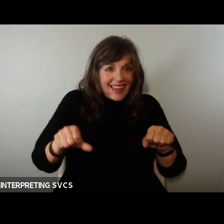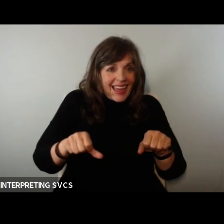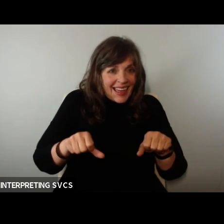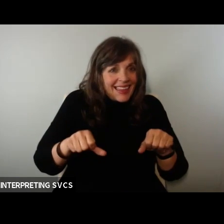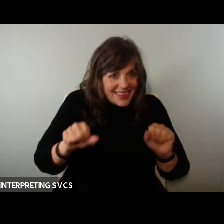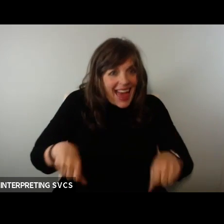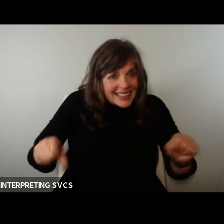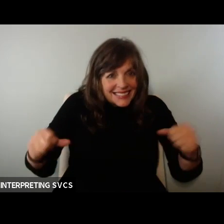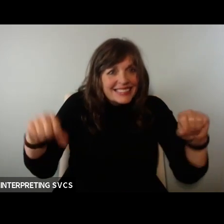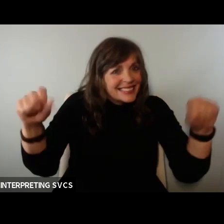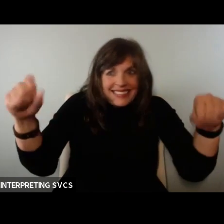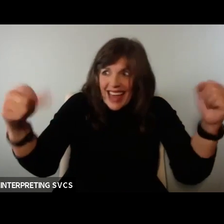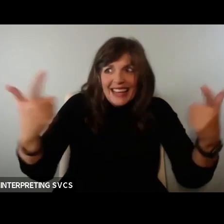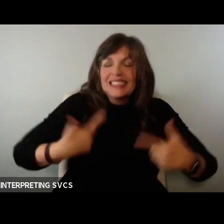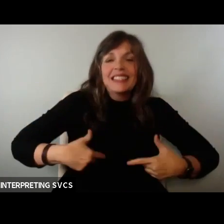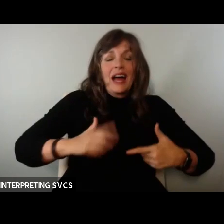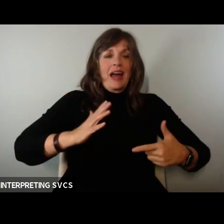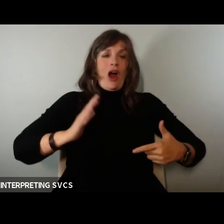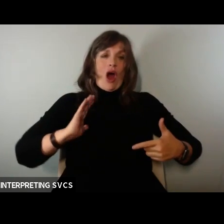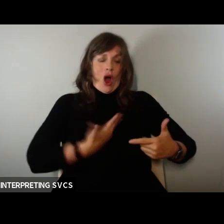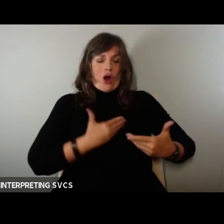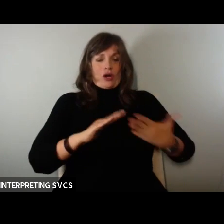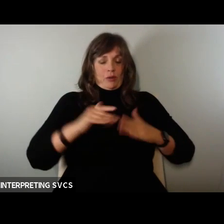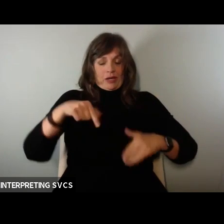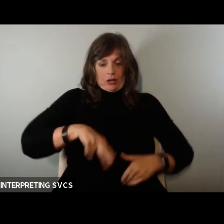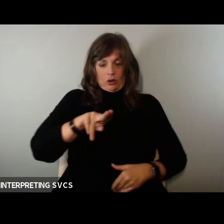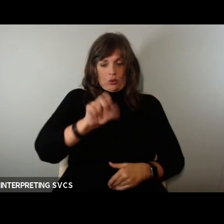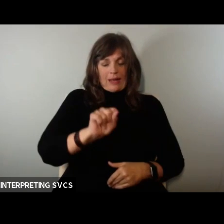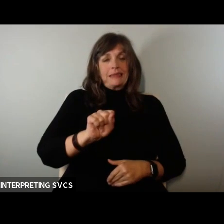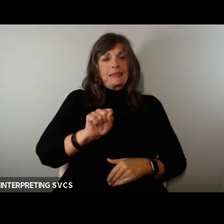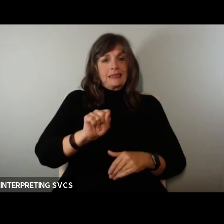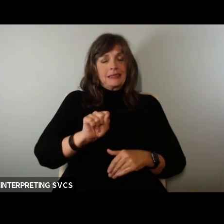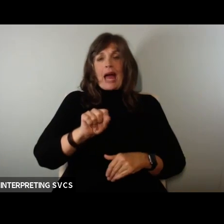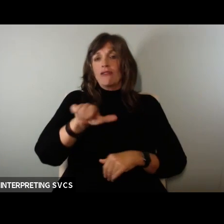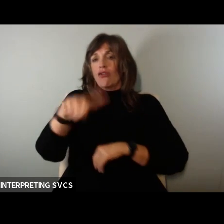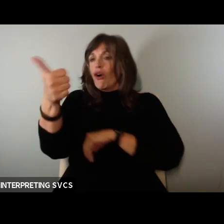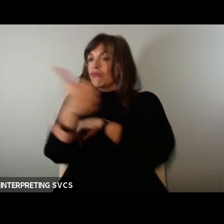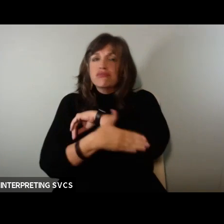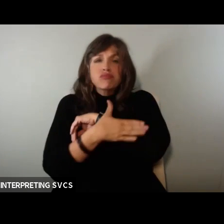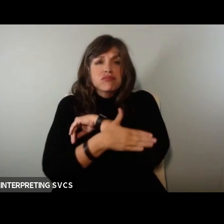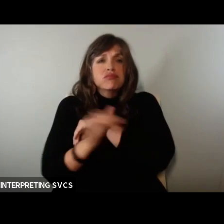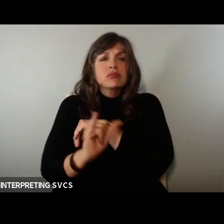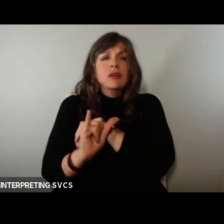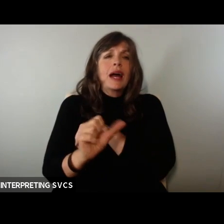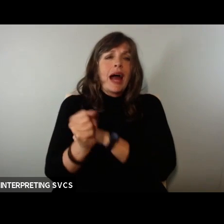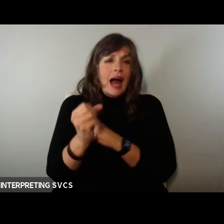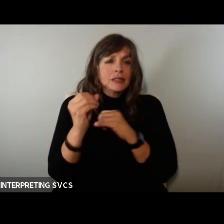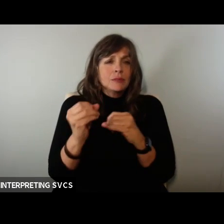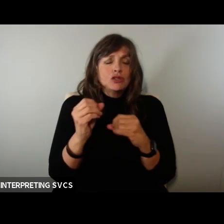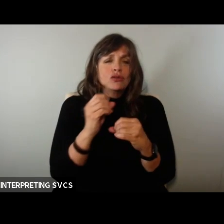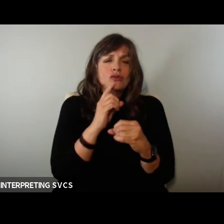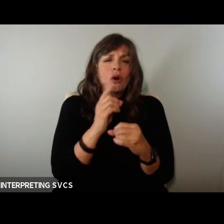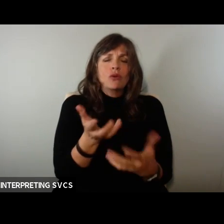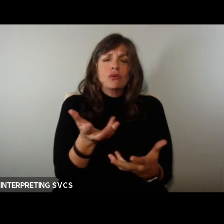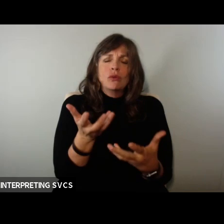Our community here in the United States and abroad has been so, so generous with creating